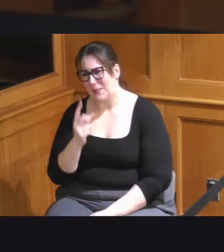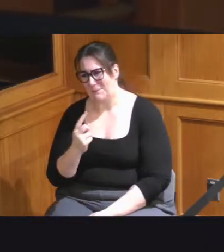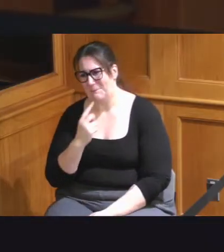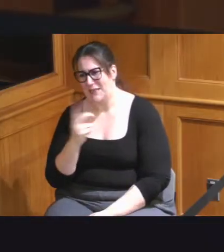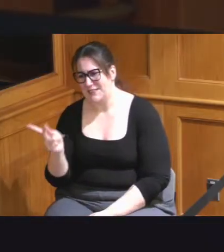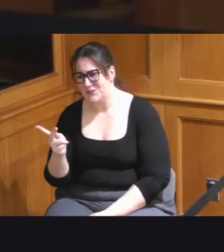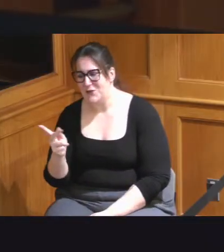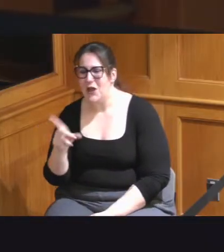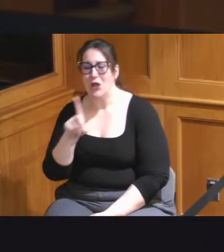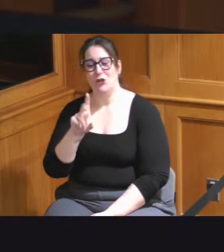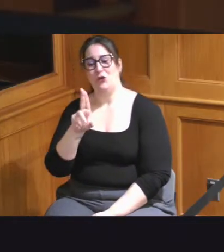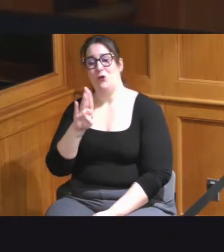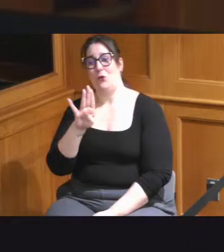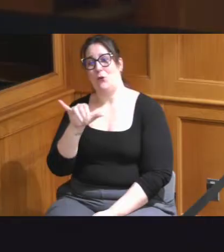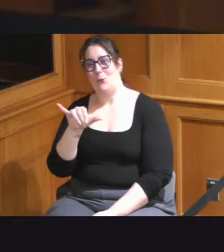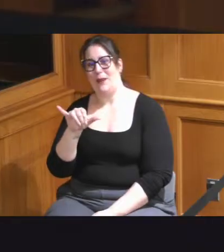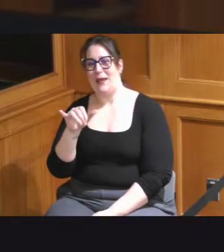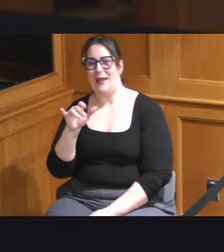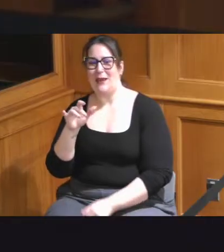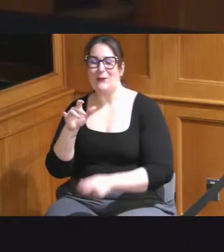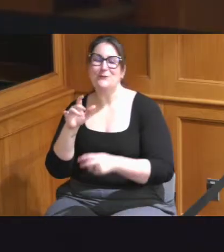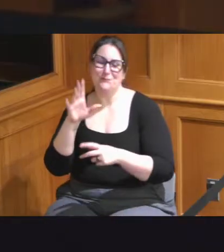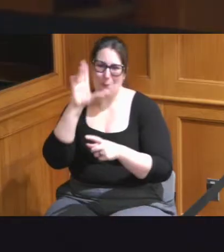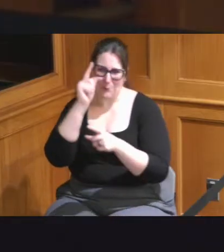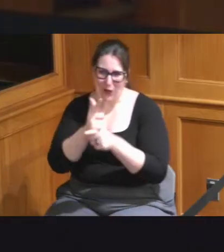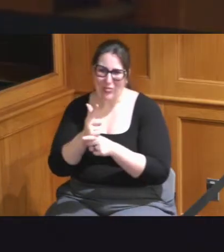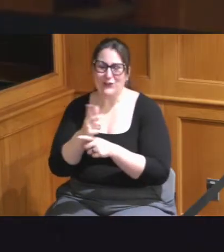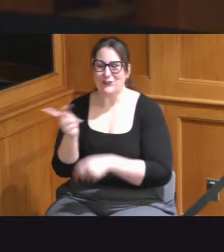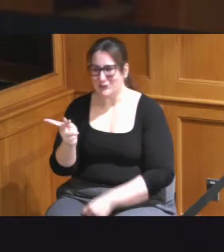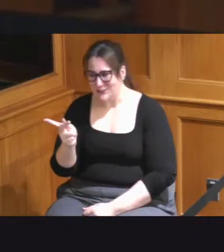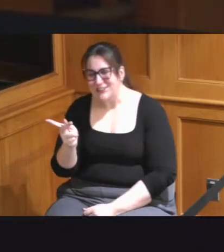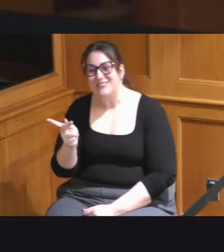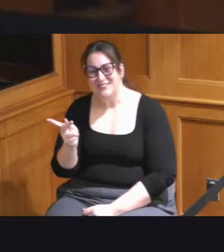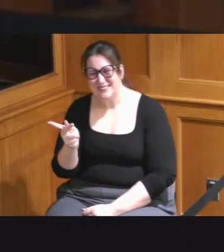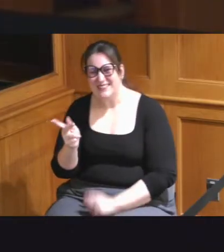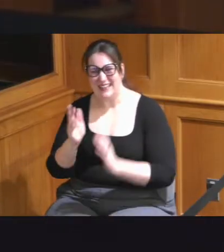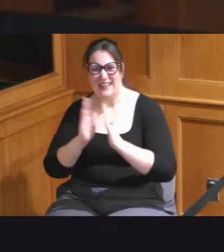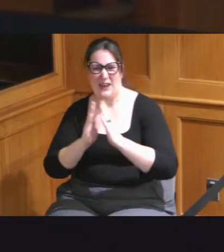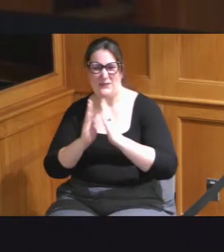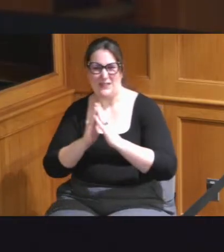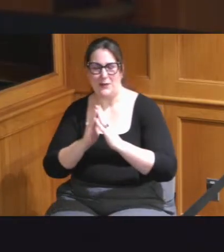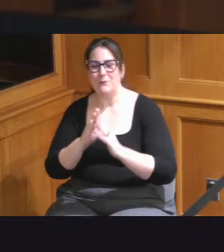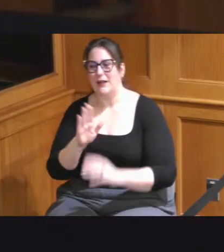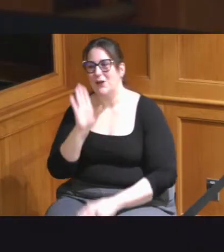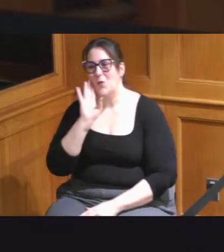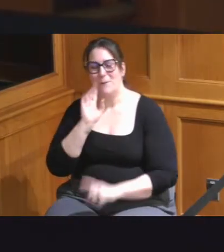the Doobie Brothers downtown downstairs. And it's just going to be different to pull up and not see